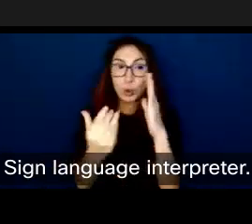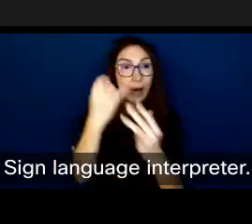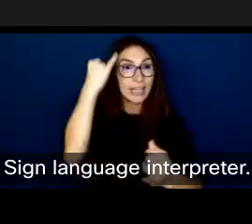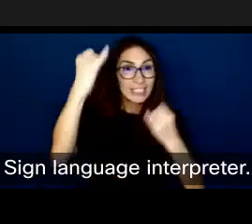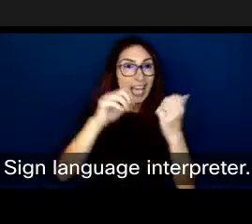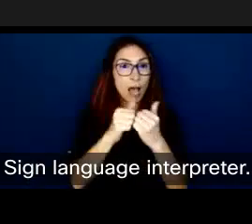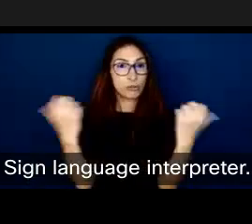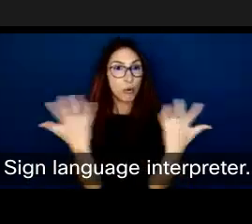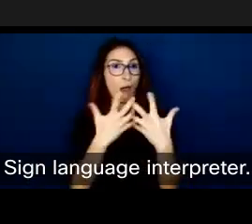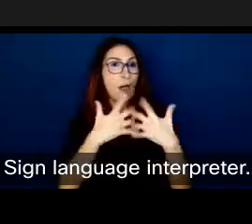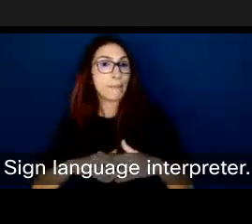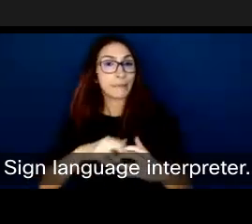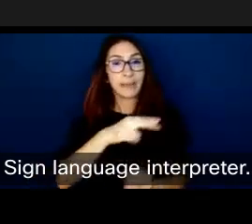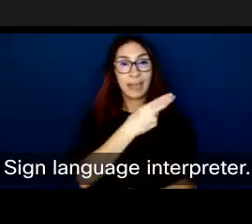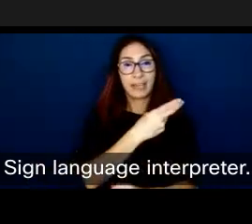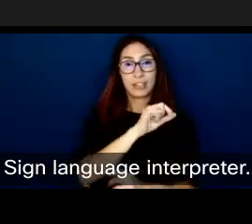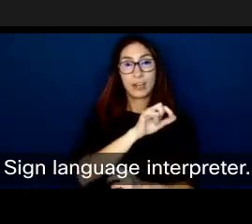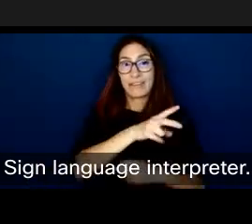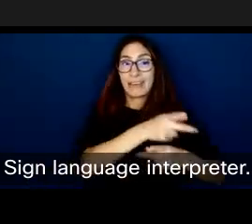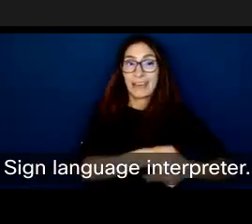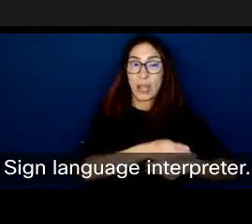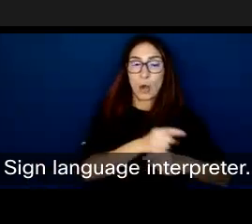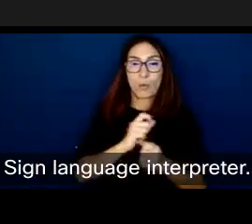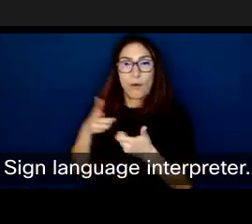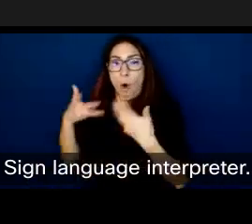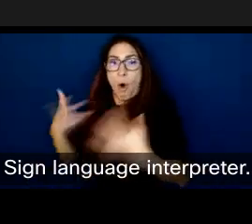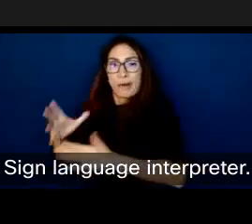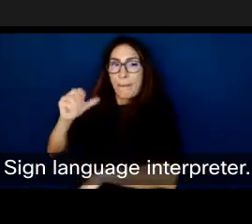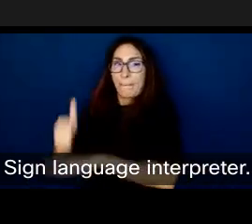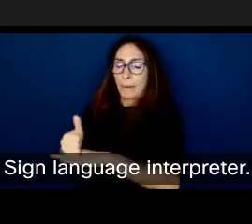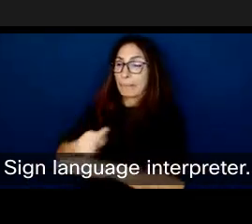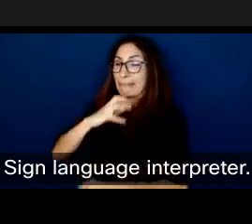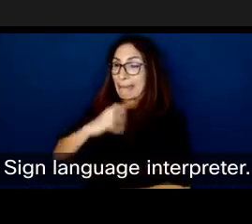and disability services. We're finally starting to hold hands